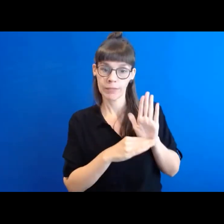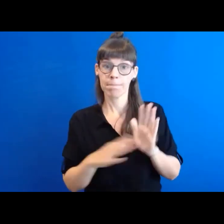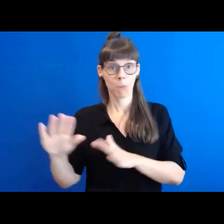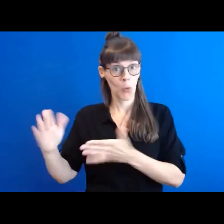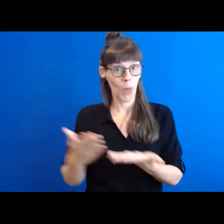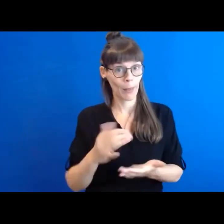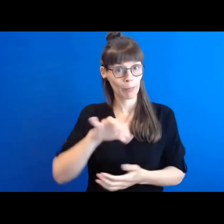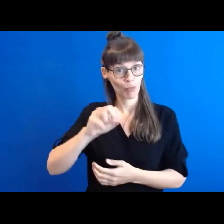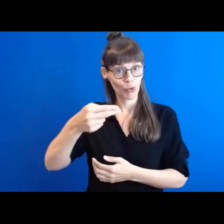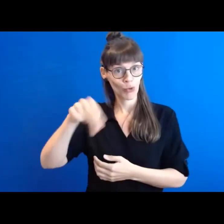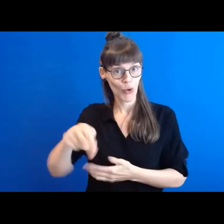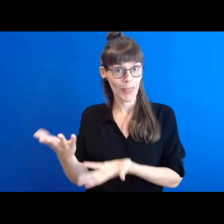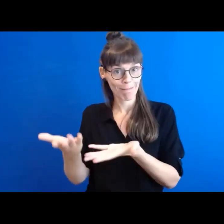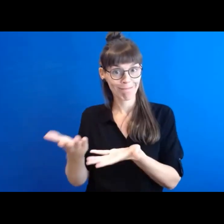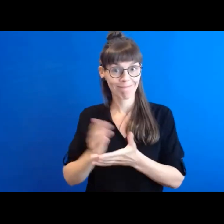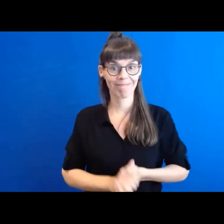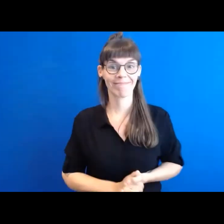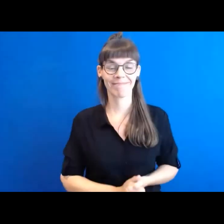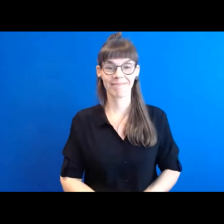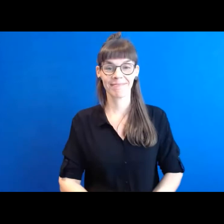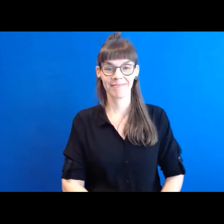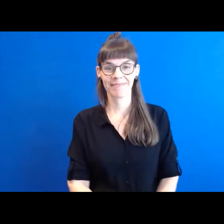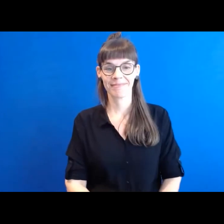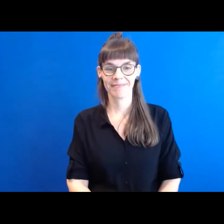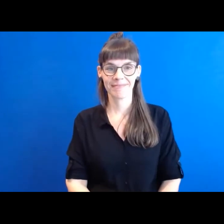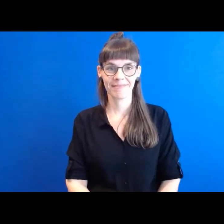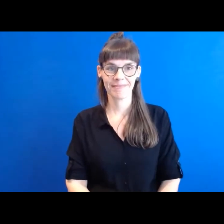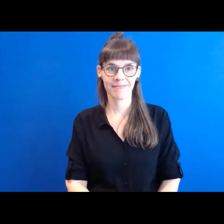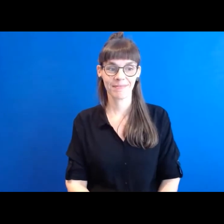to the pandemic in Kenya and the interesting measure they have